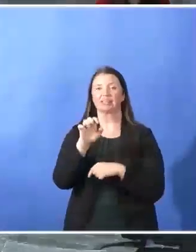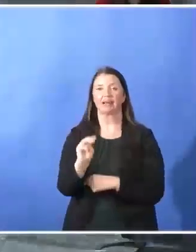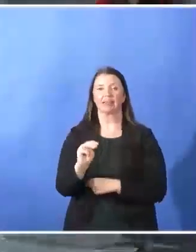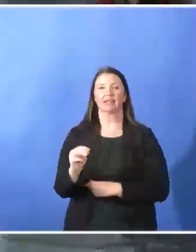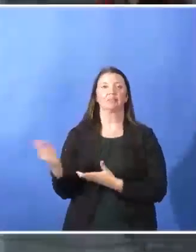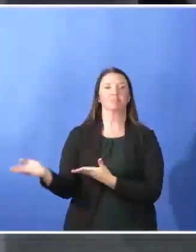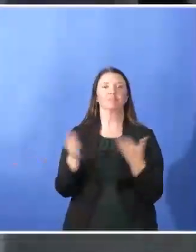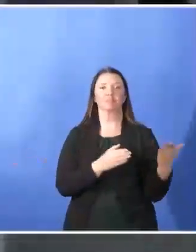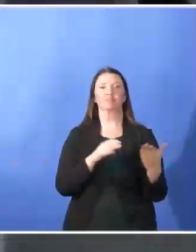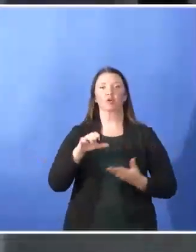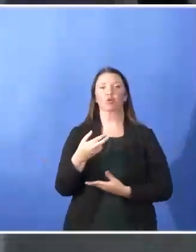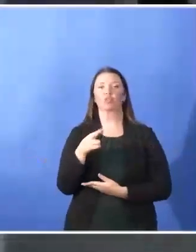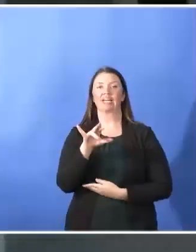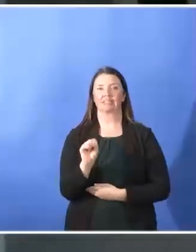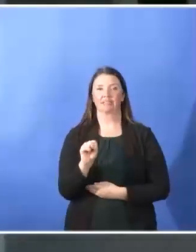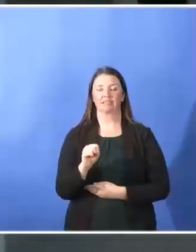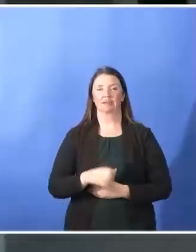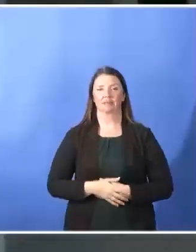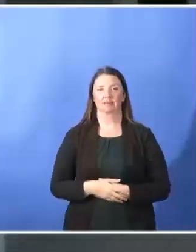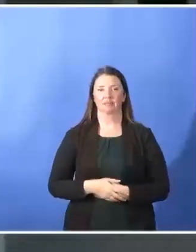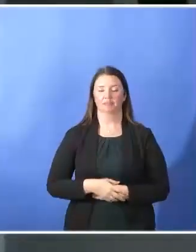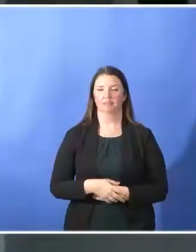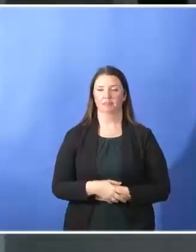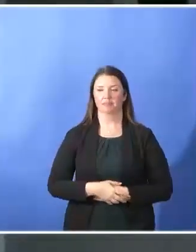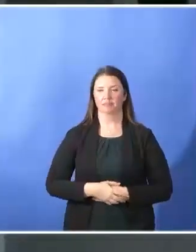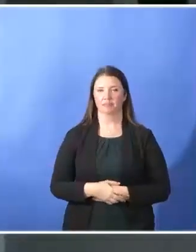NOW, TO CHRIS. THANK YOU, CHIEF JORDAN. GOOD MORNING, CHAIRWOMAN AND